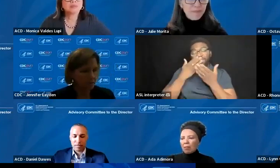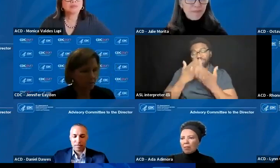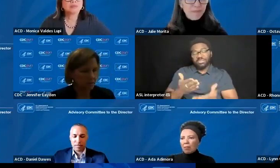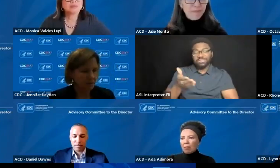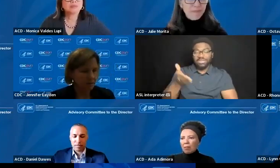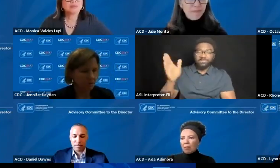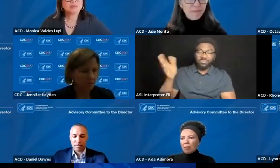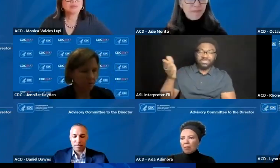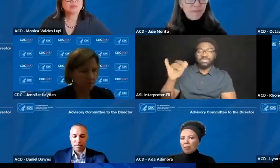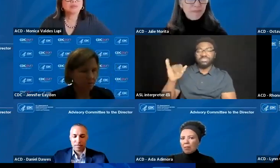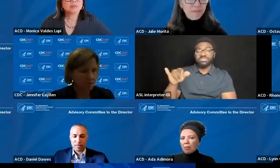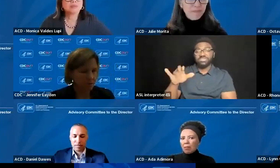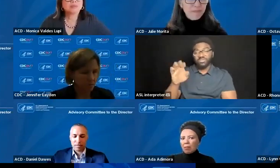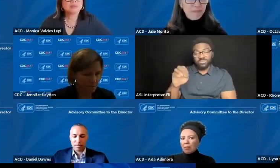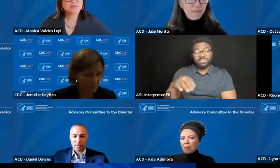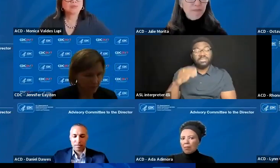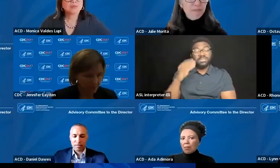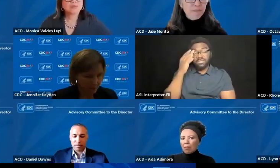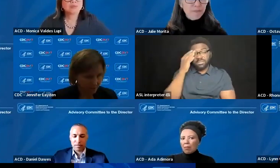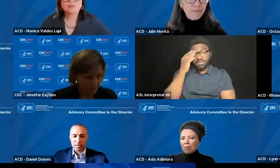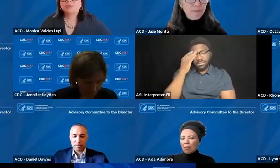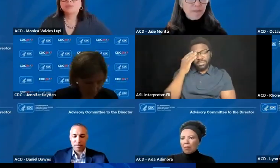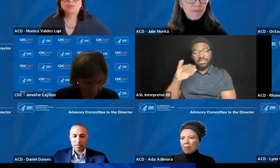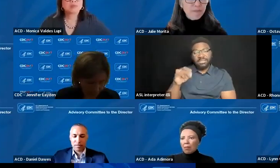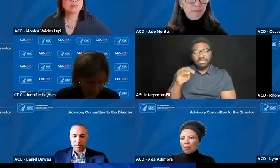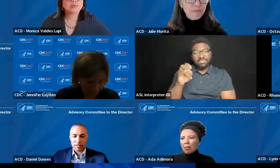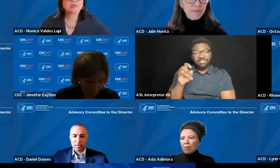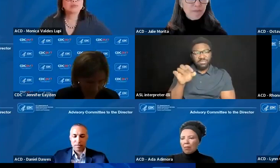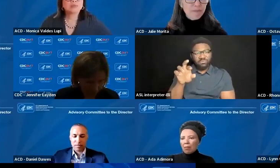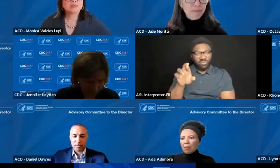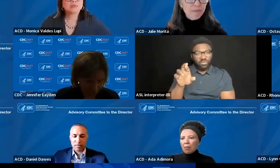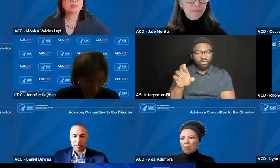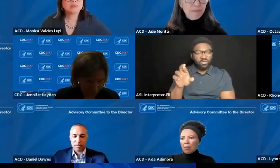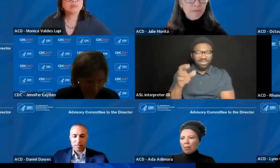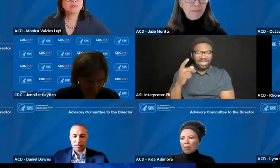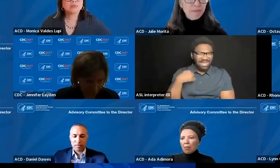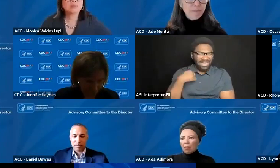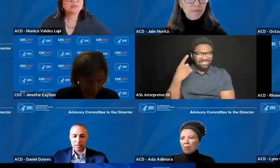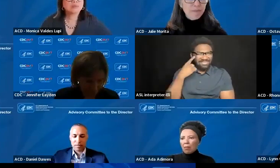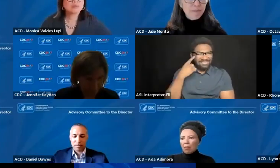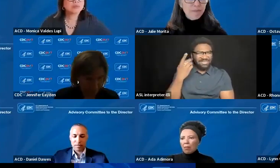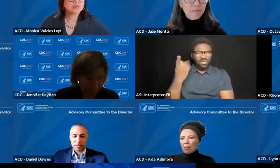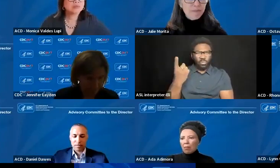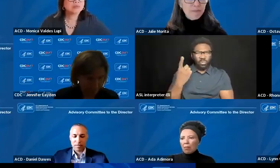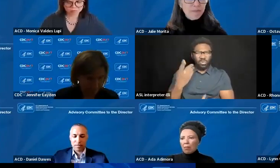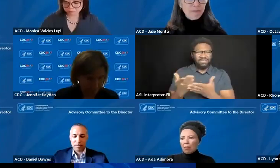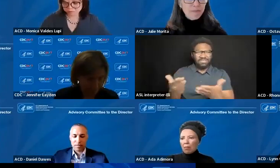And Jennifer, you know, I think one thing I think we understand,